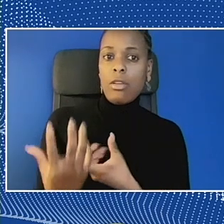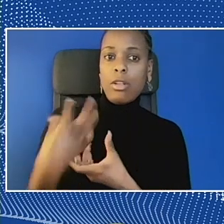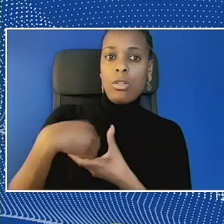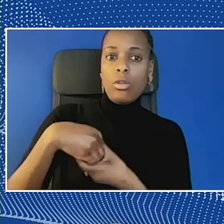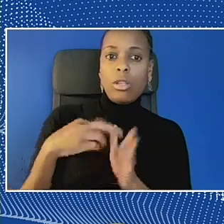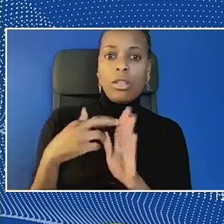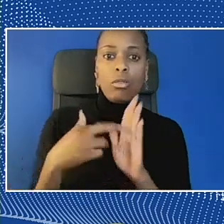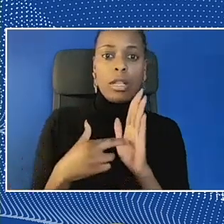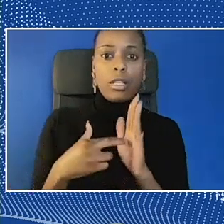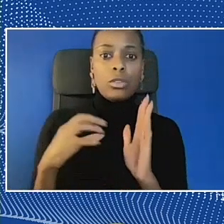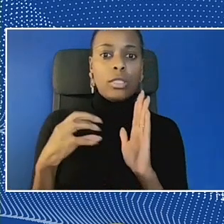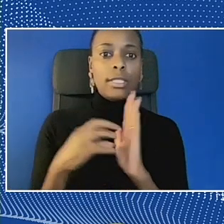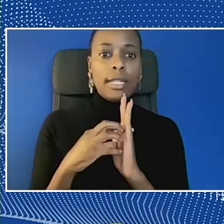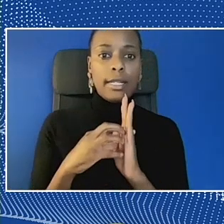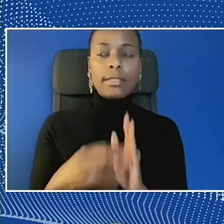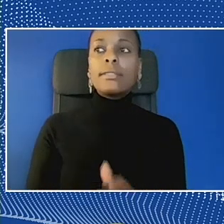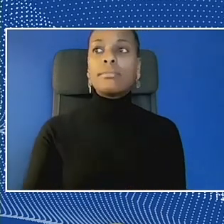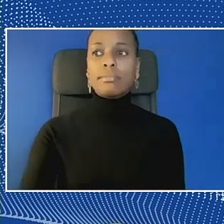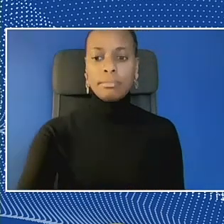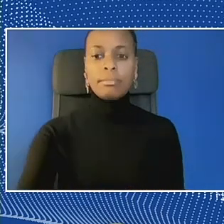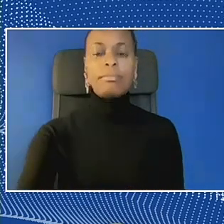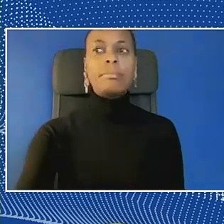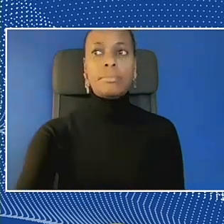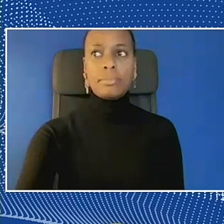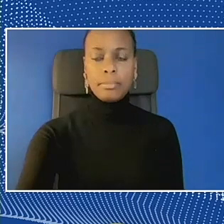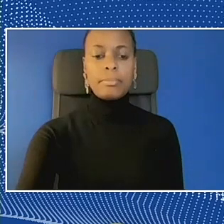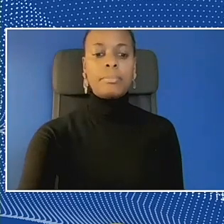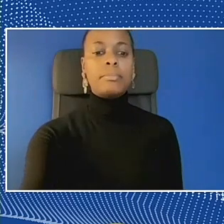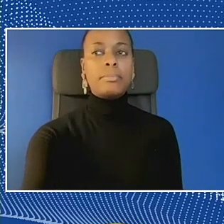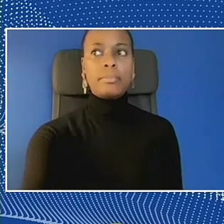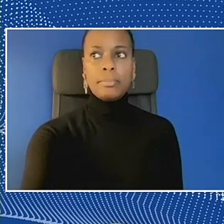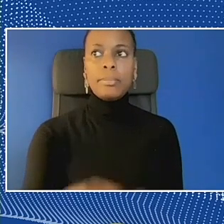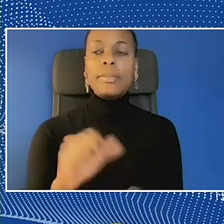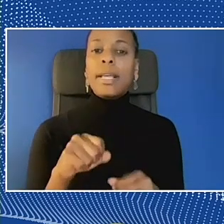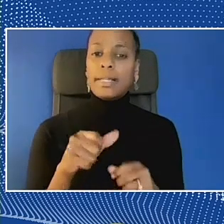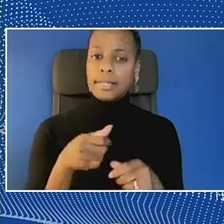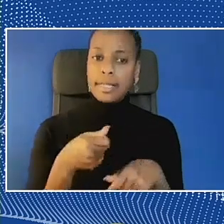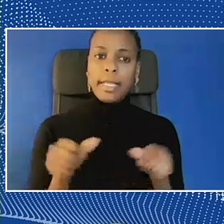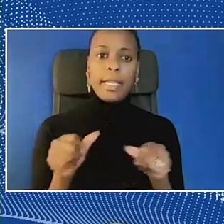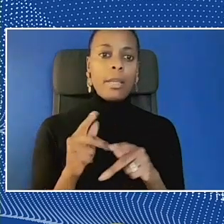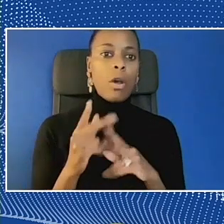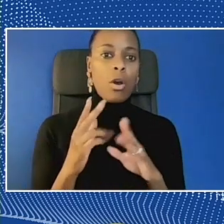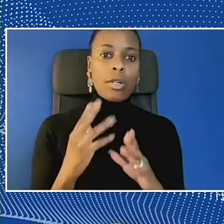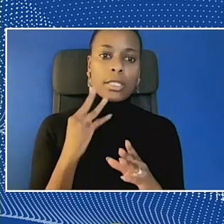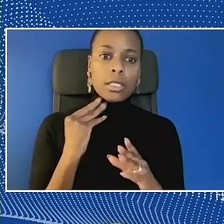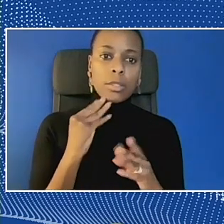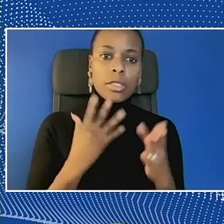Yes, we want any borrower who is experiencing hardship within the parameters of what this regulation is to